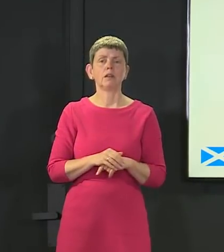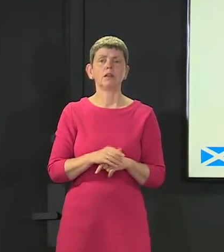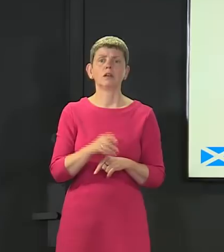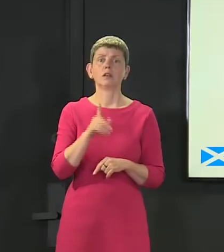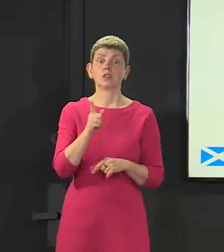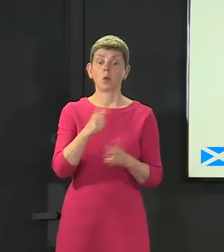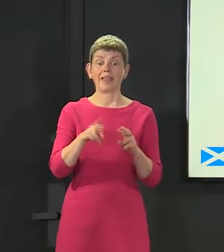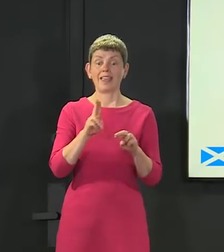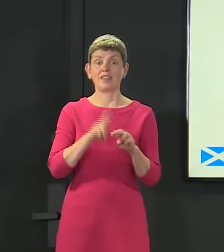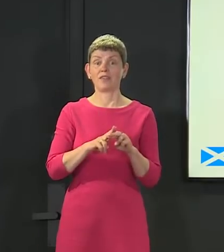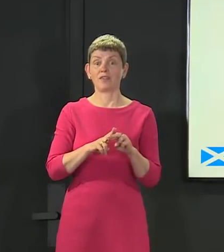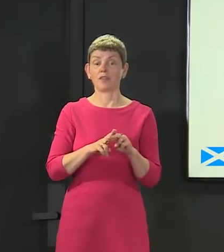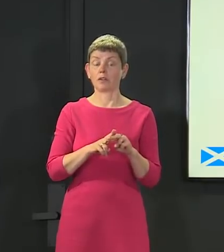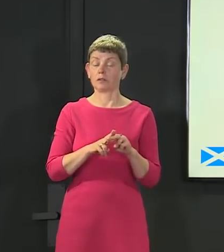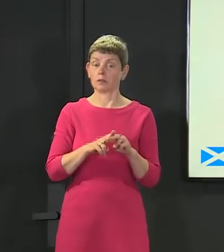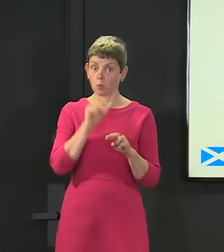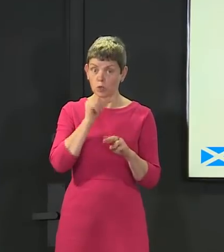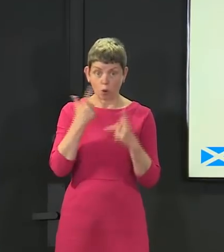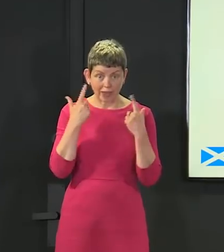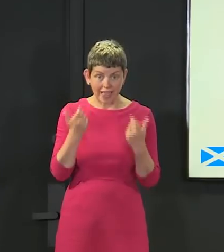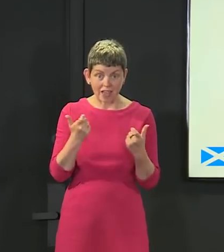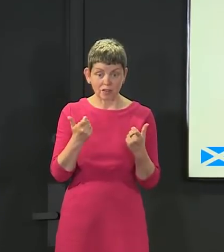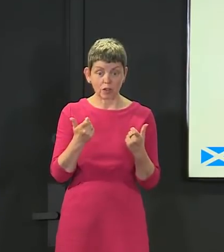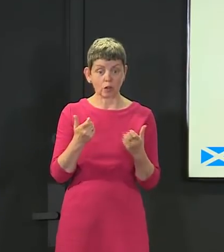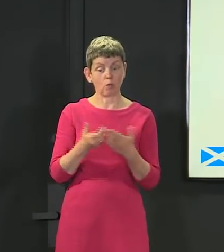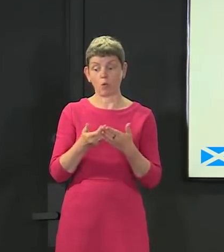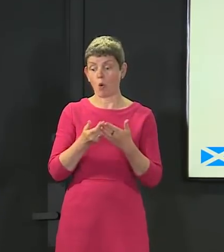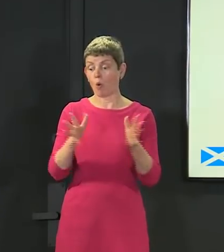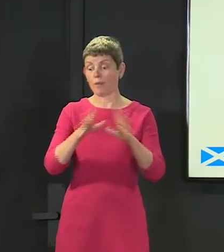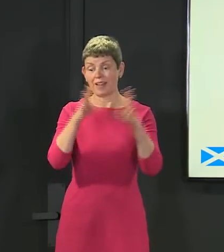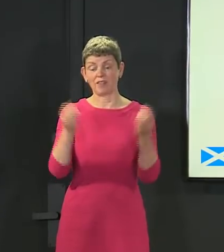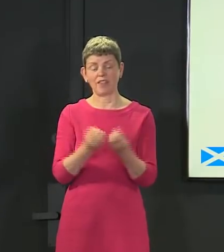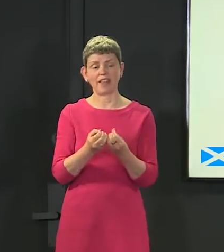and if we're not careful and if we become complacent about the distancing or wearing masks